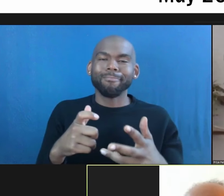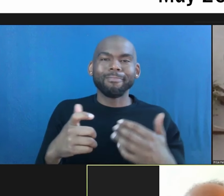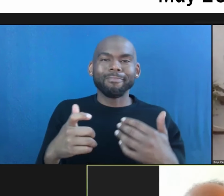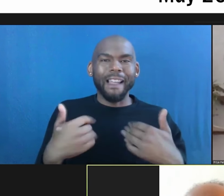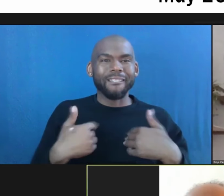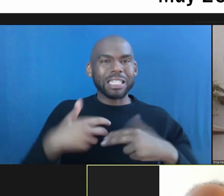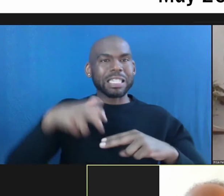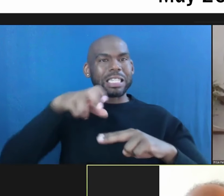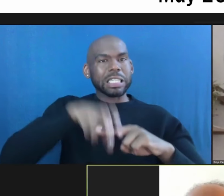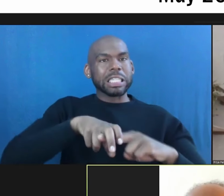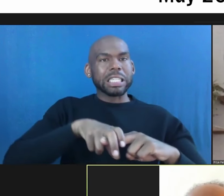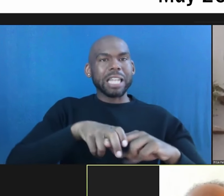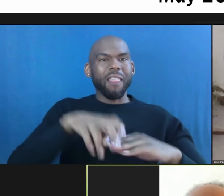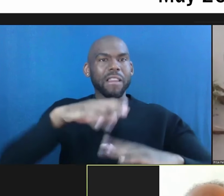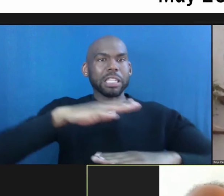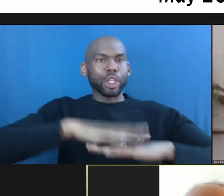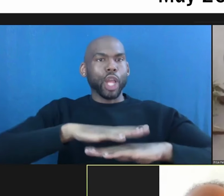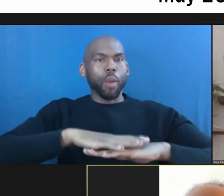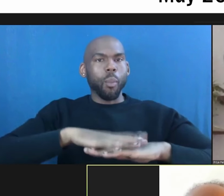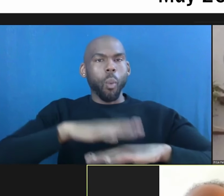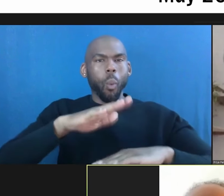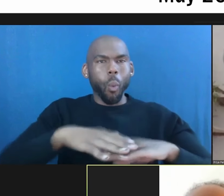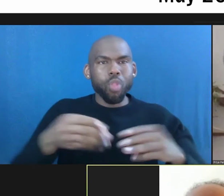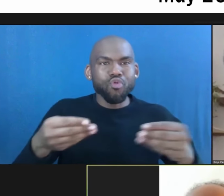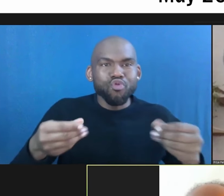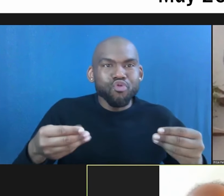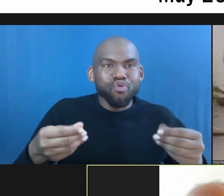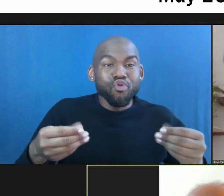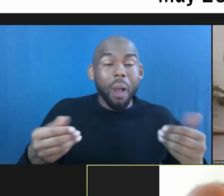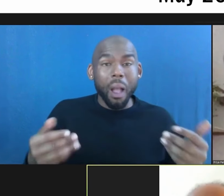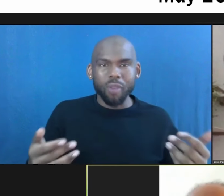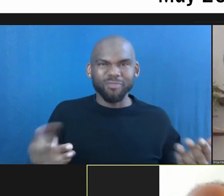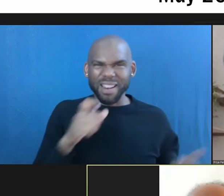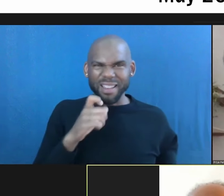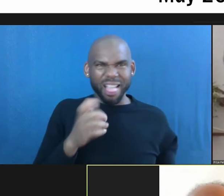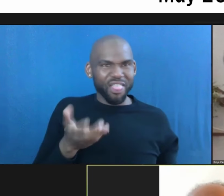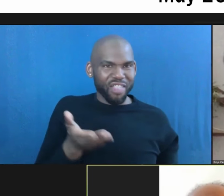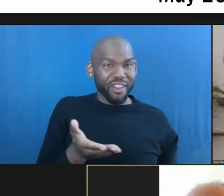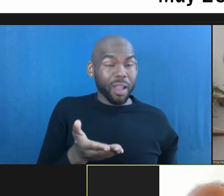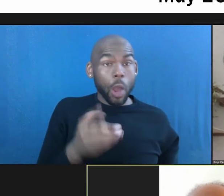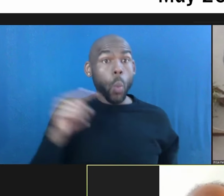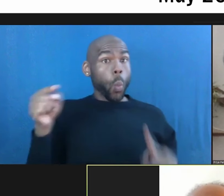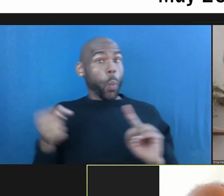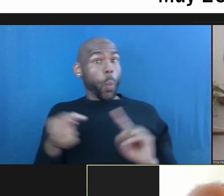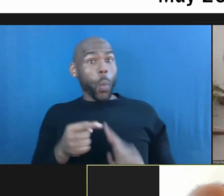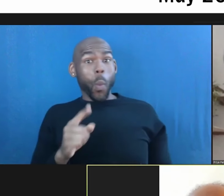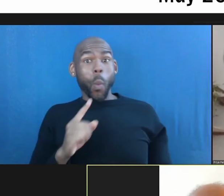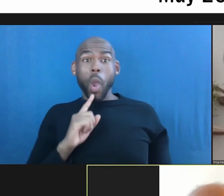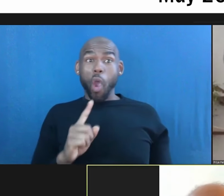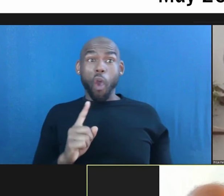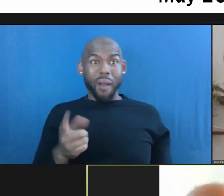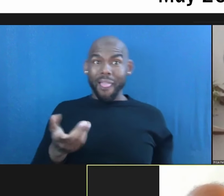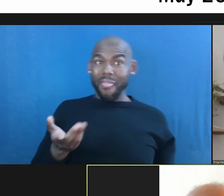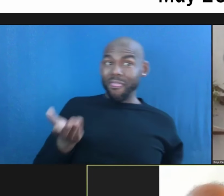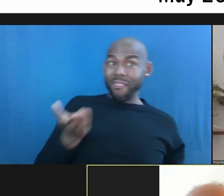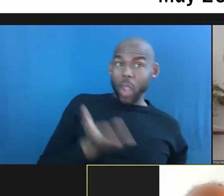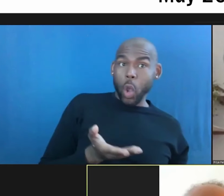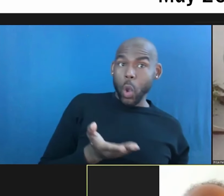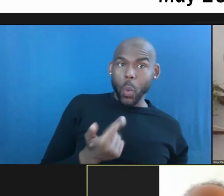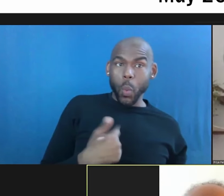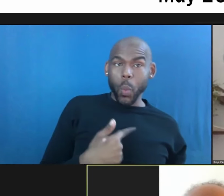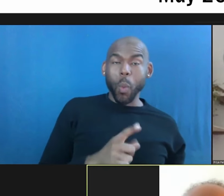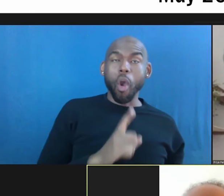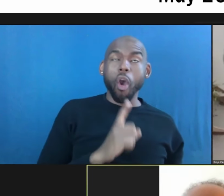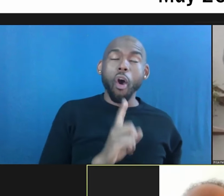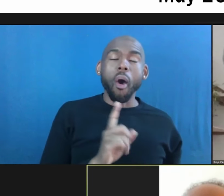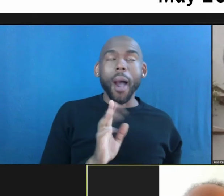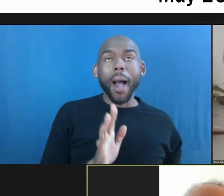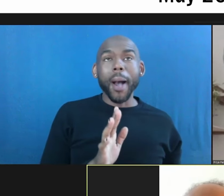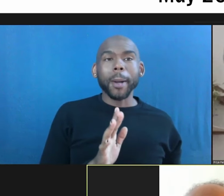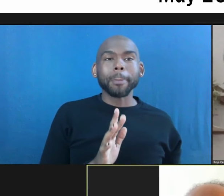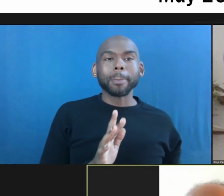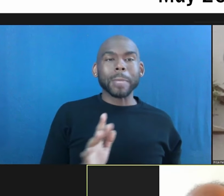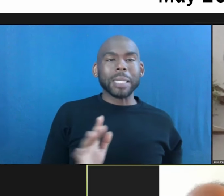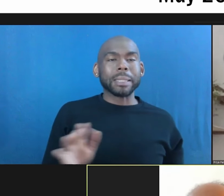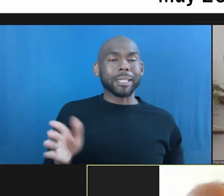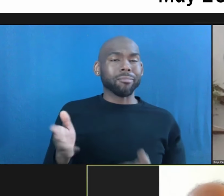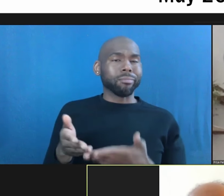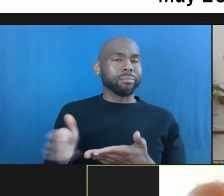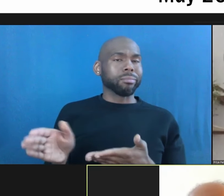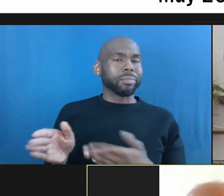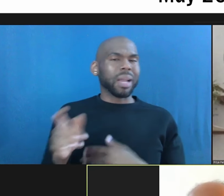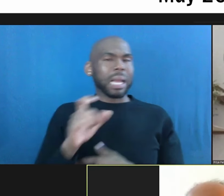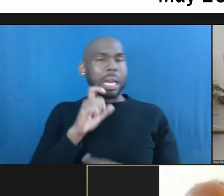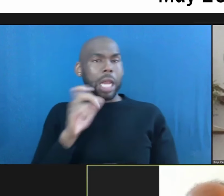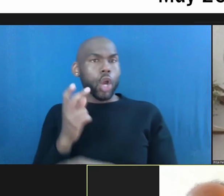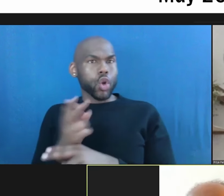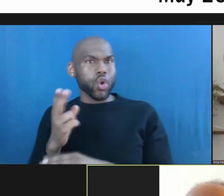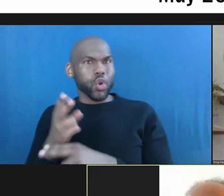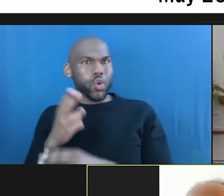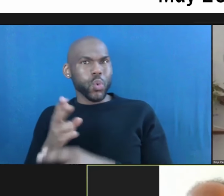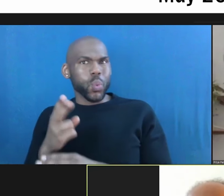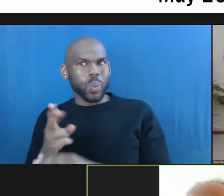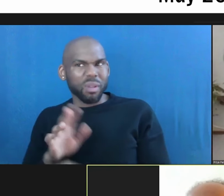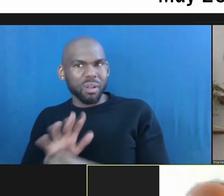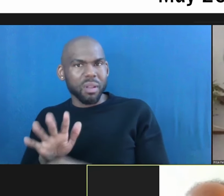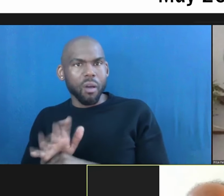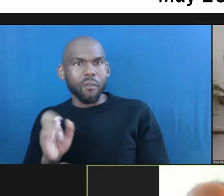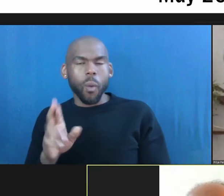or on the ground floor, and when we are, we are either underutilized or overutilized or